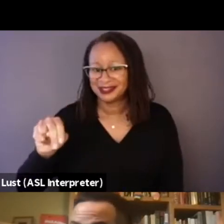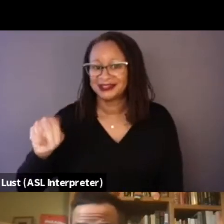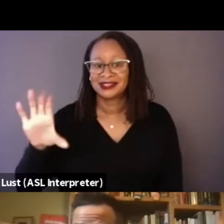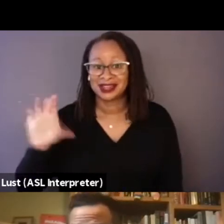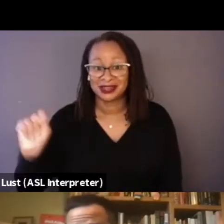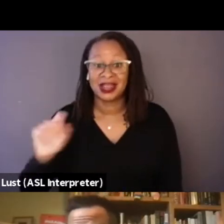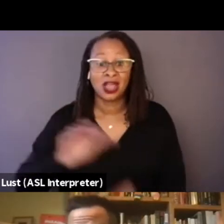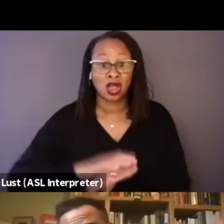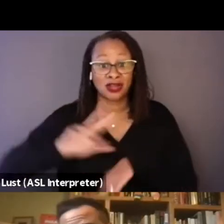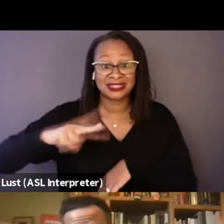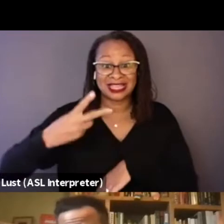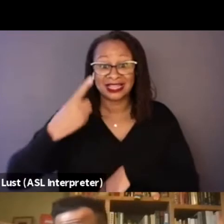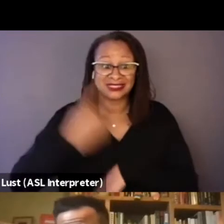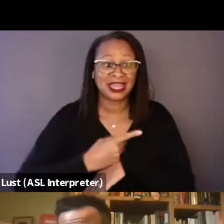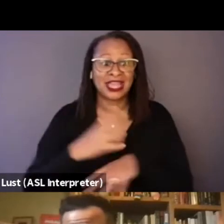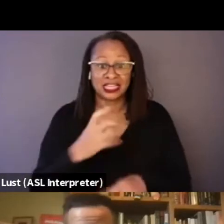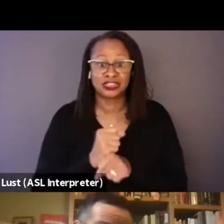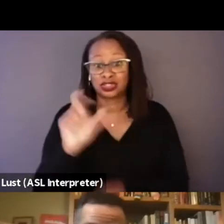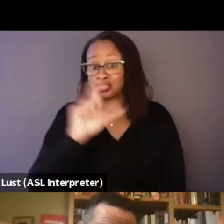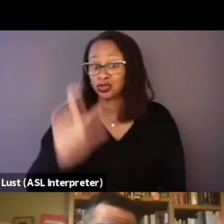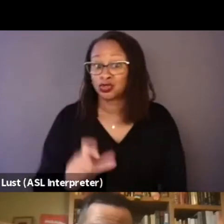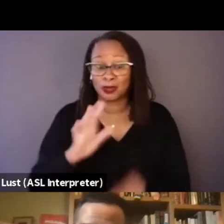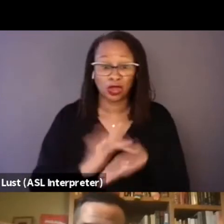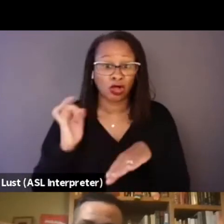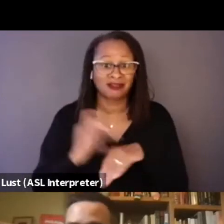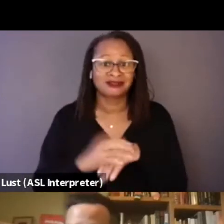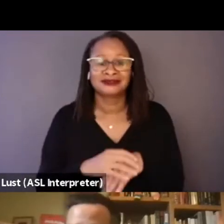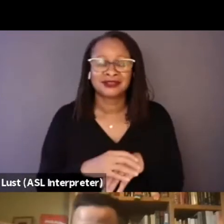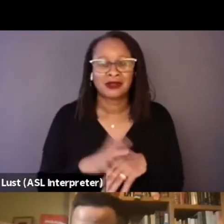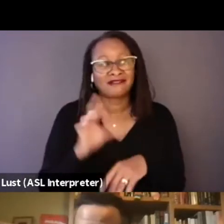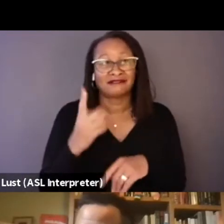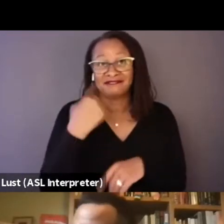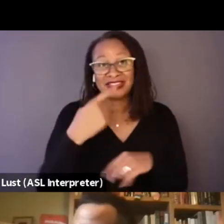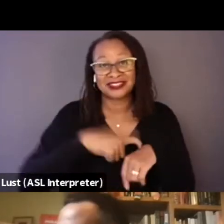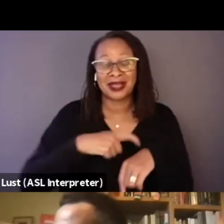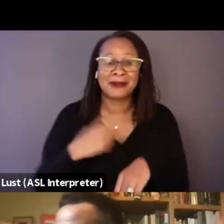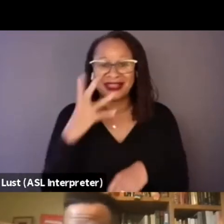he took a Zoom call and this was prior to- or FaceTime, I guess, but he took it prior to quarantine, of course-